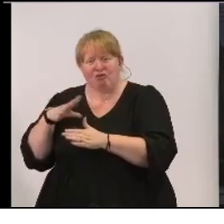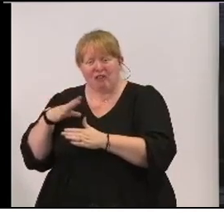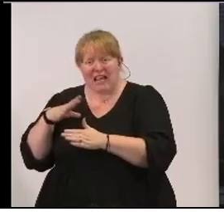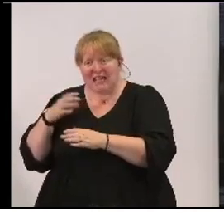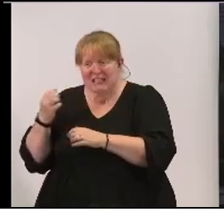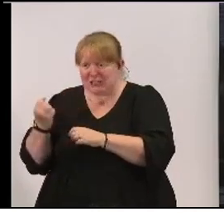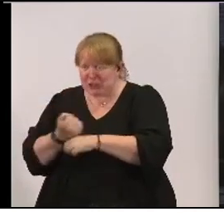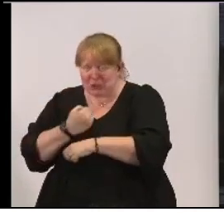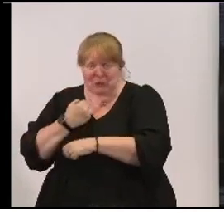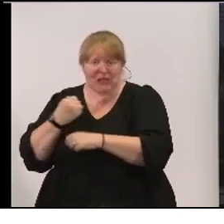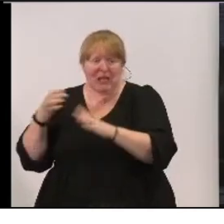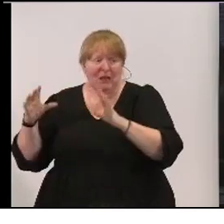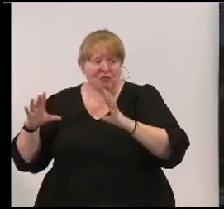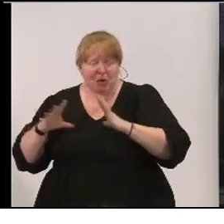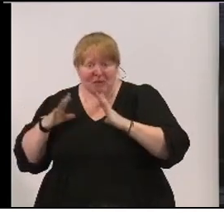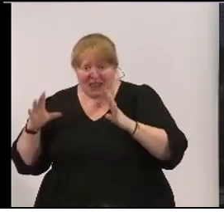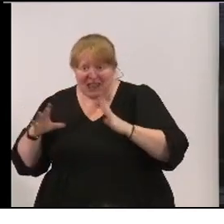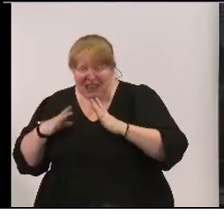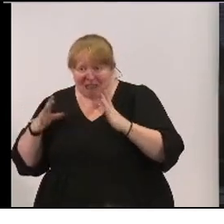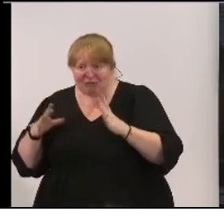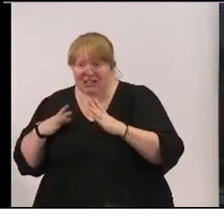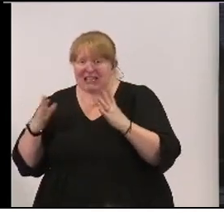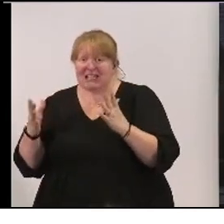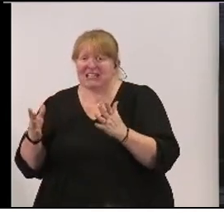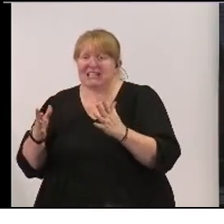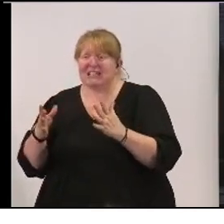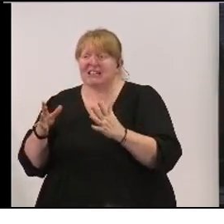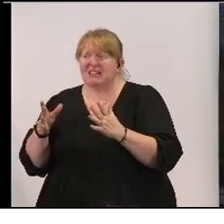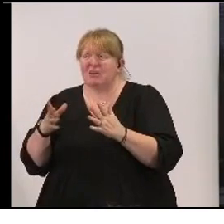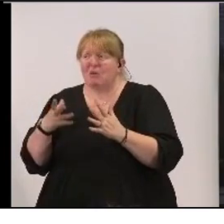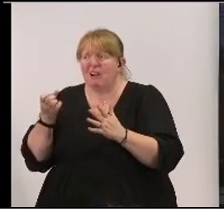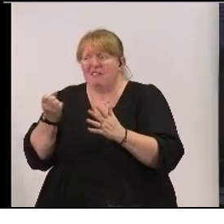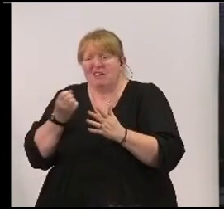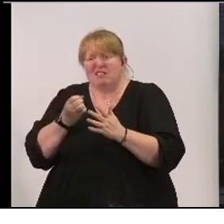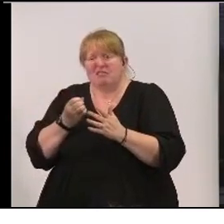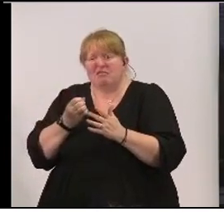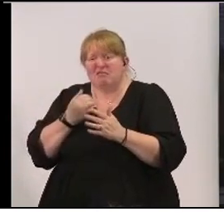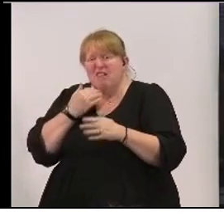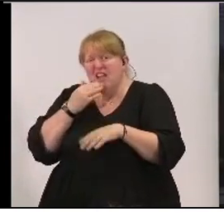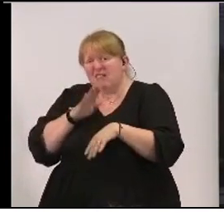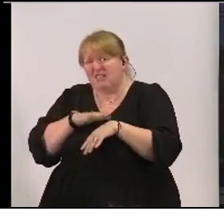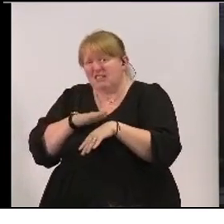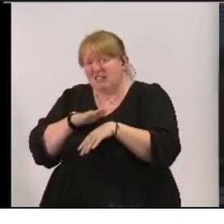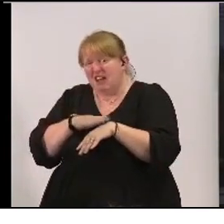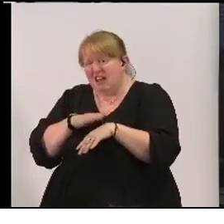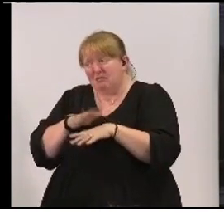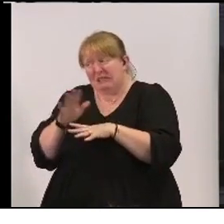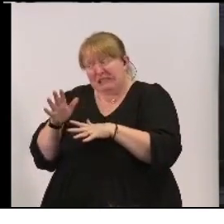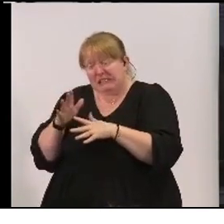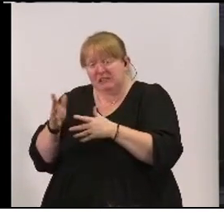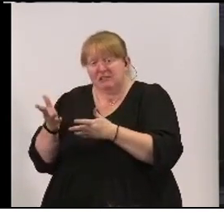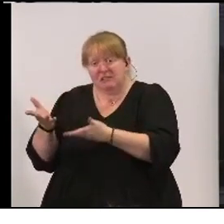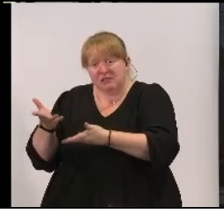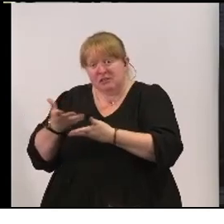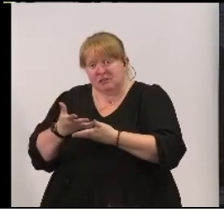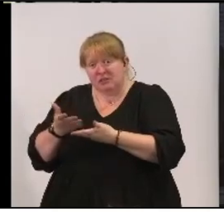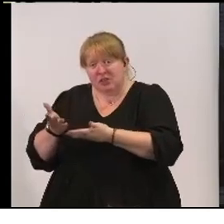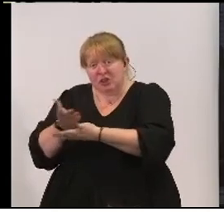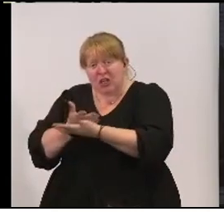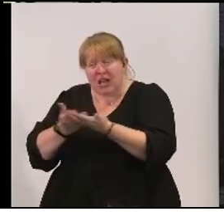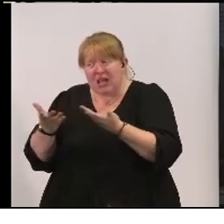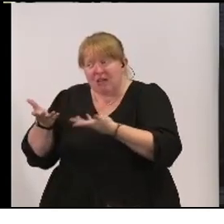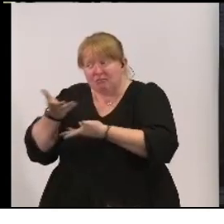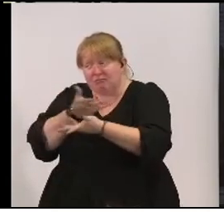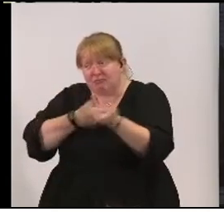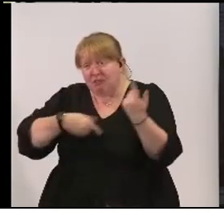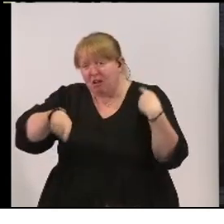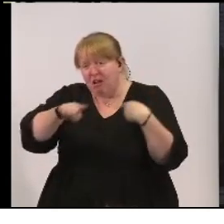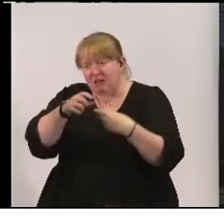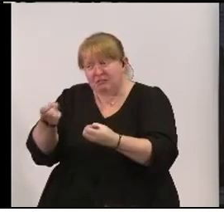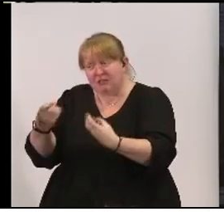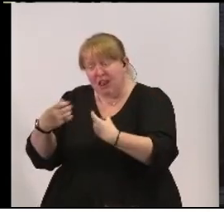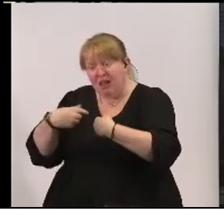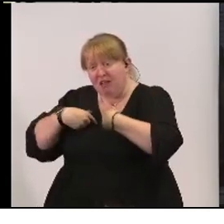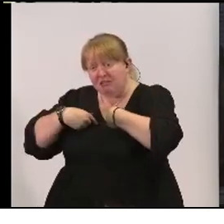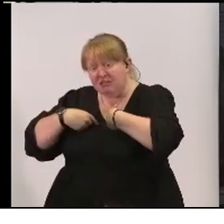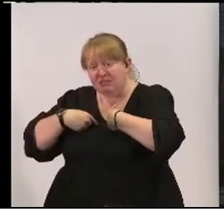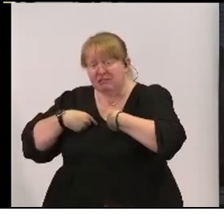preparing and we have a little bit of time left. Would you share with us perhaps a challenge or